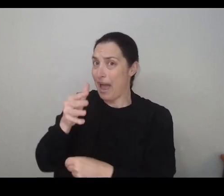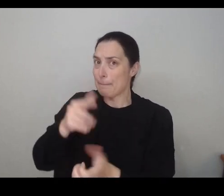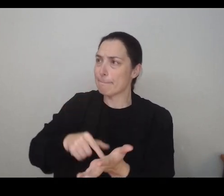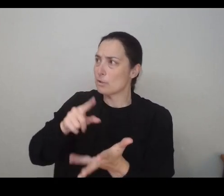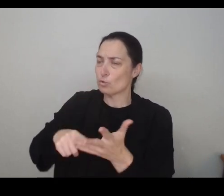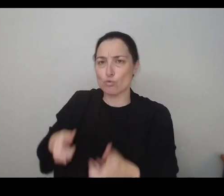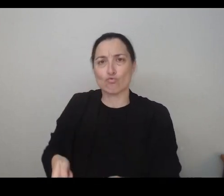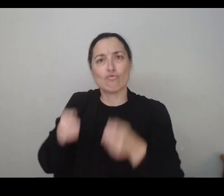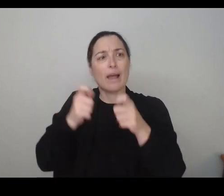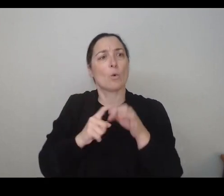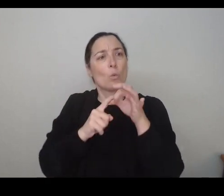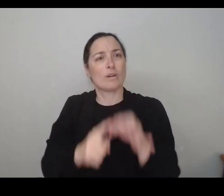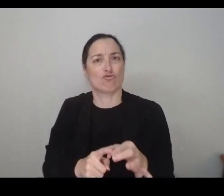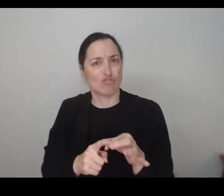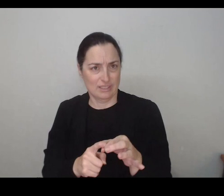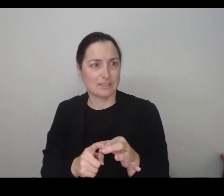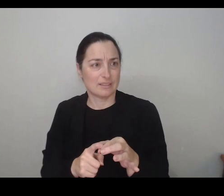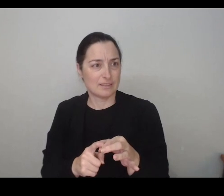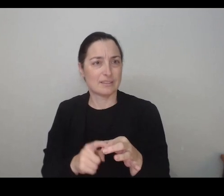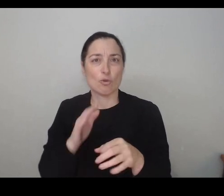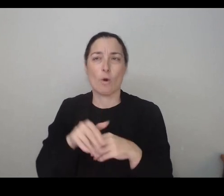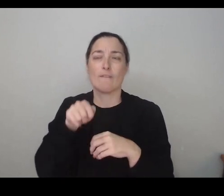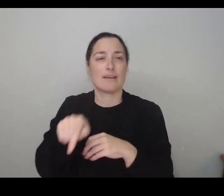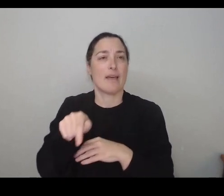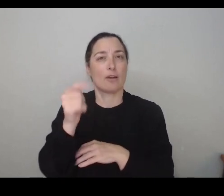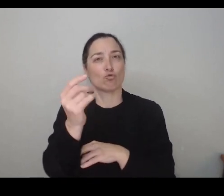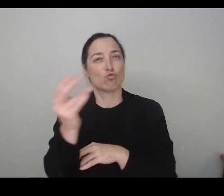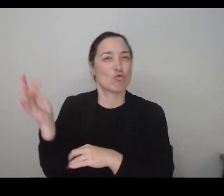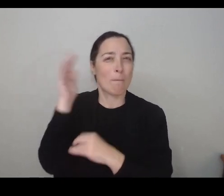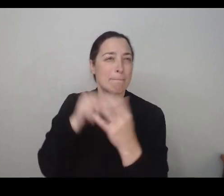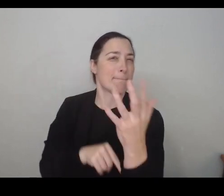the topics of transgender and global warming in Oceania.